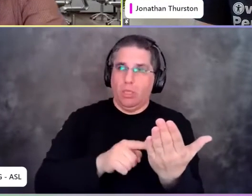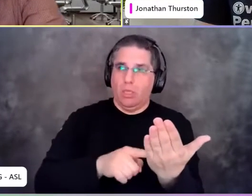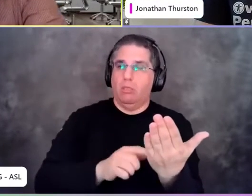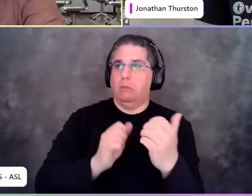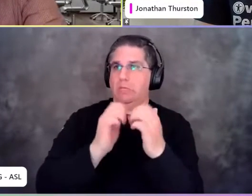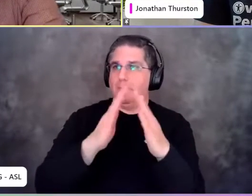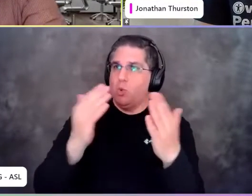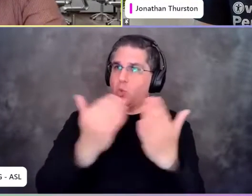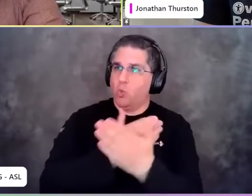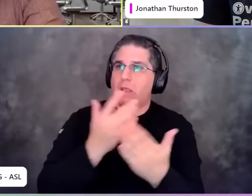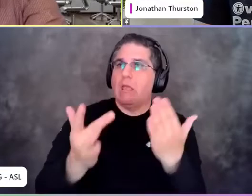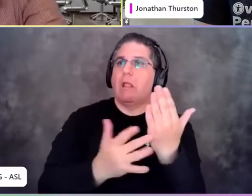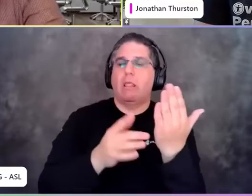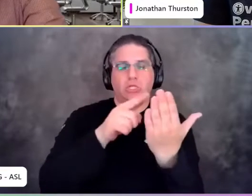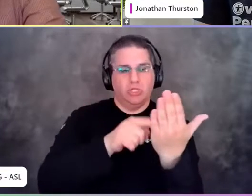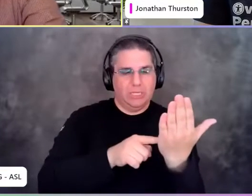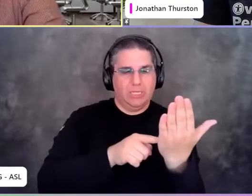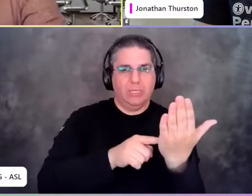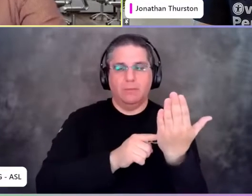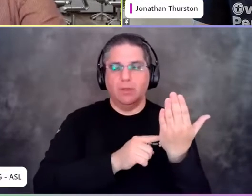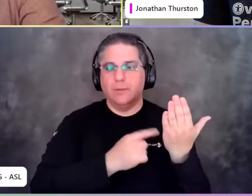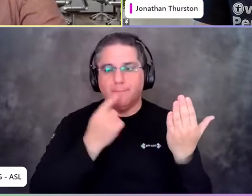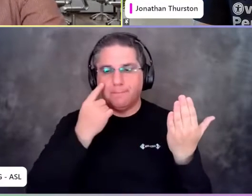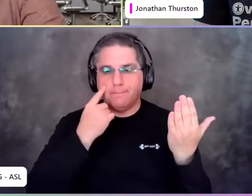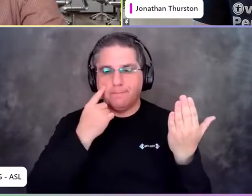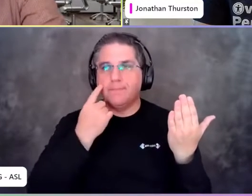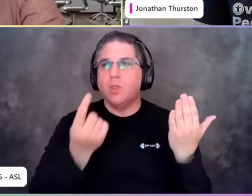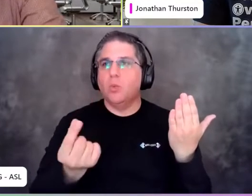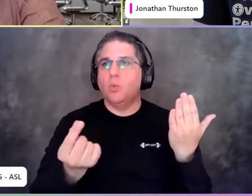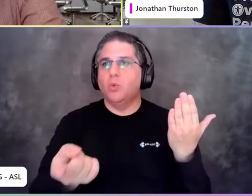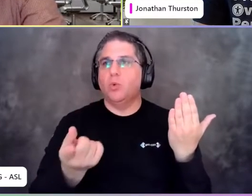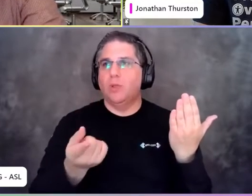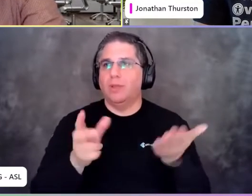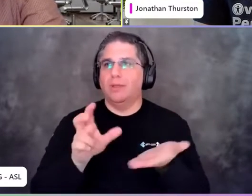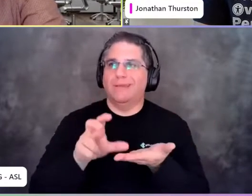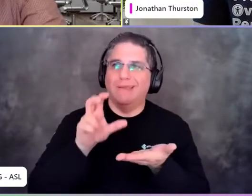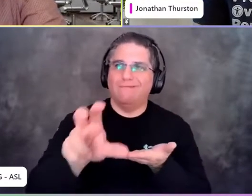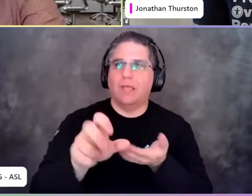policy, and you have a government system, great processes for how we're buying and running technology,